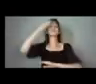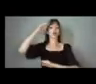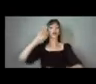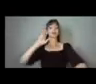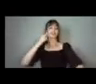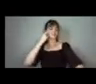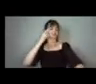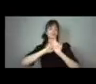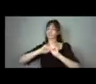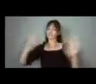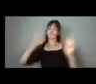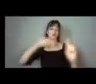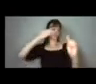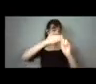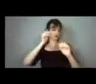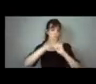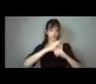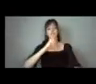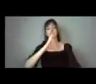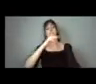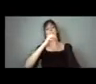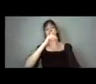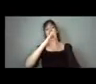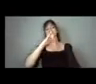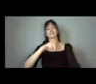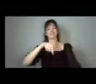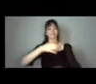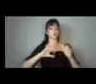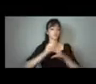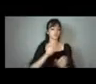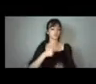to capacity in this country. I wish you all well for the remainder of the conference today